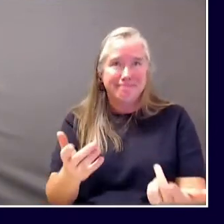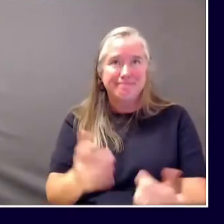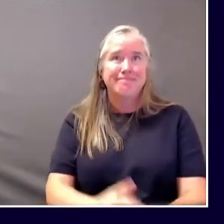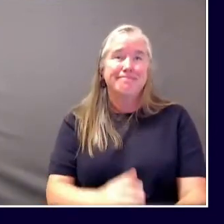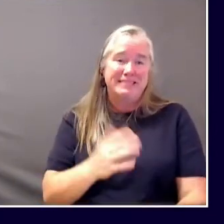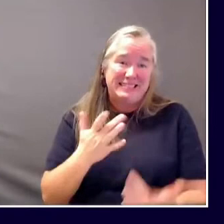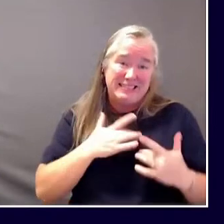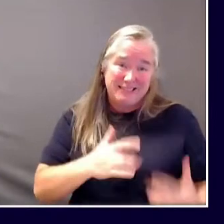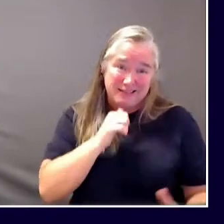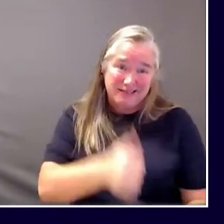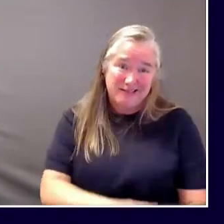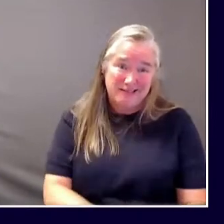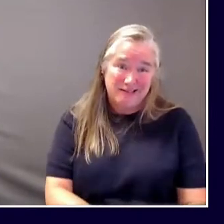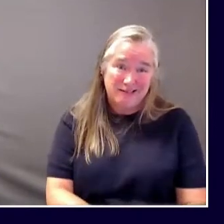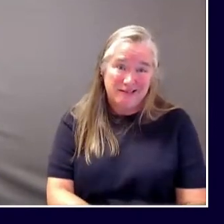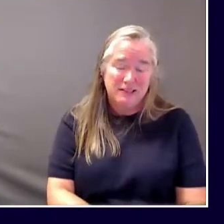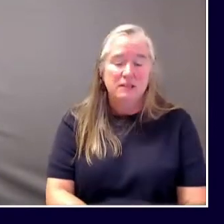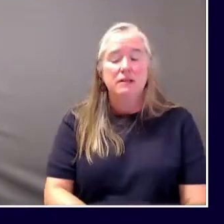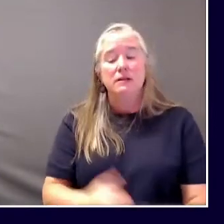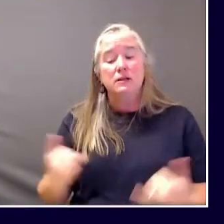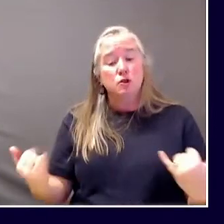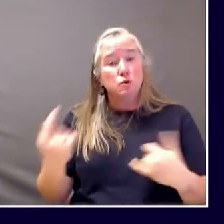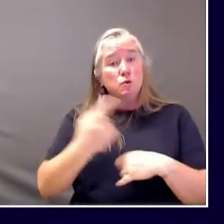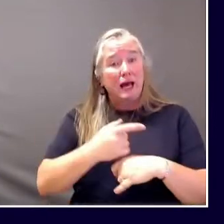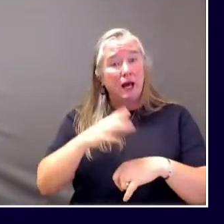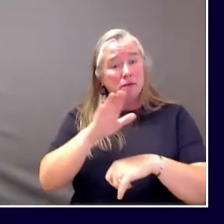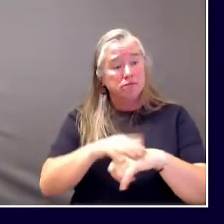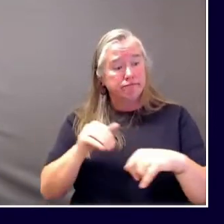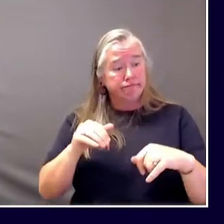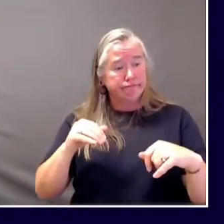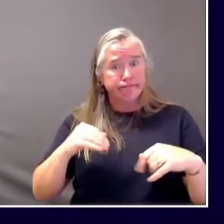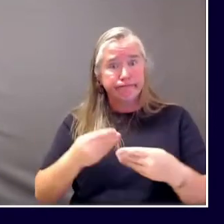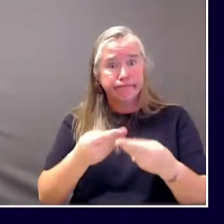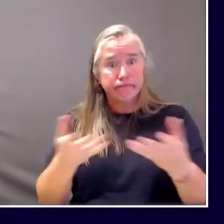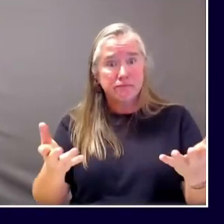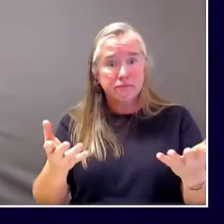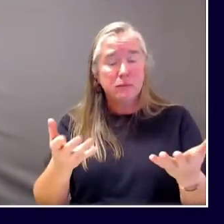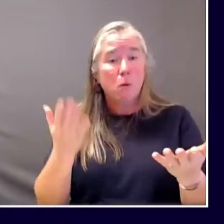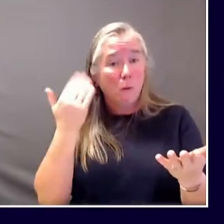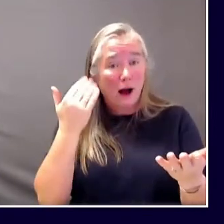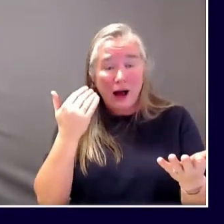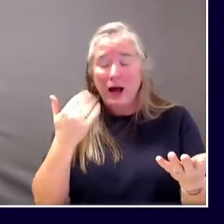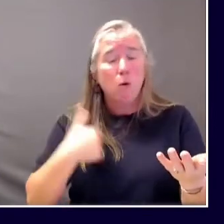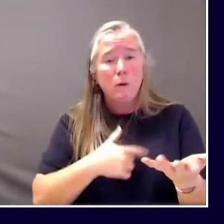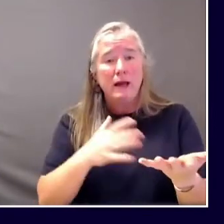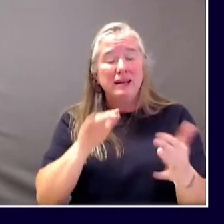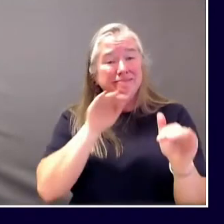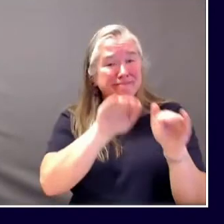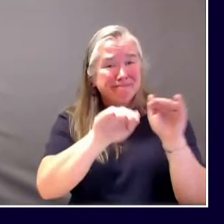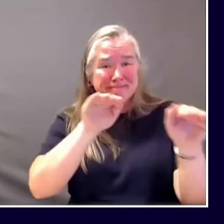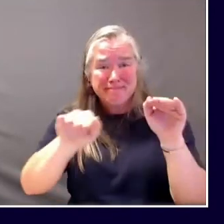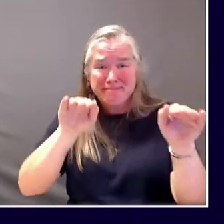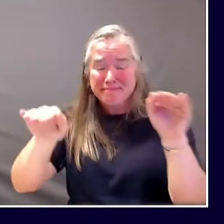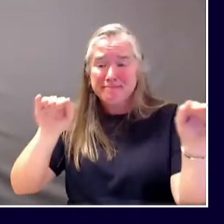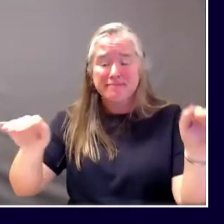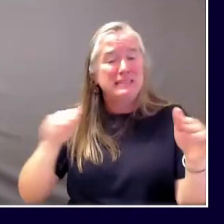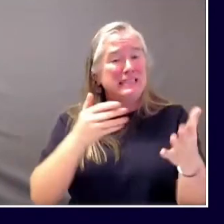to be a Clarion call for everyone that no matter where